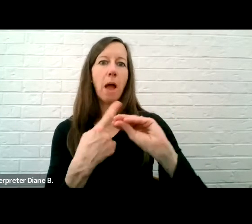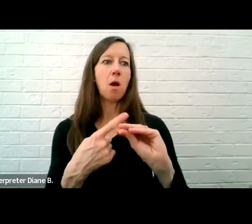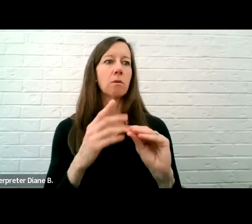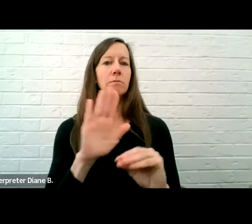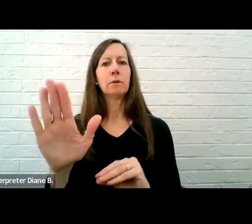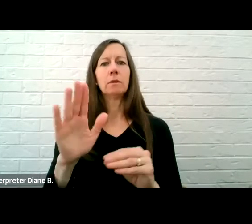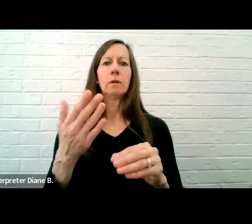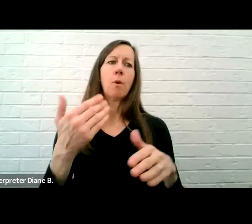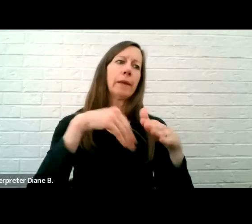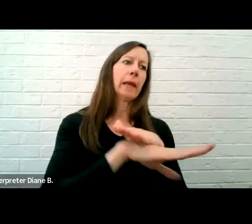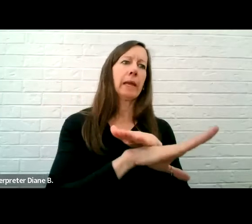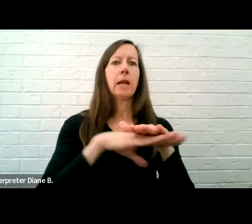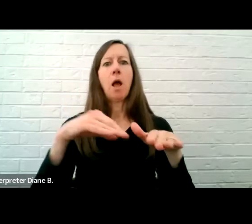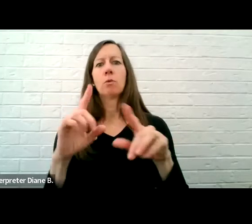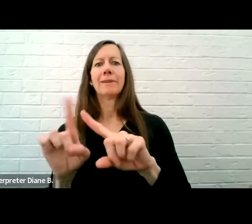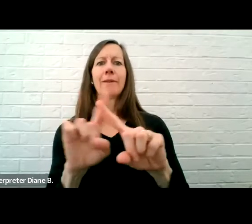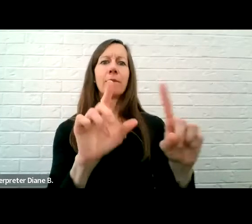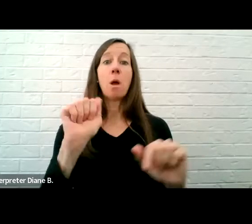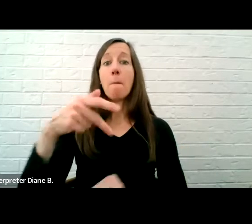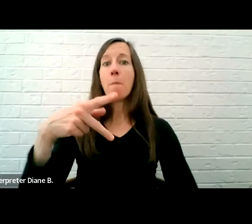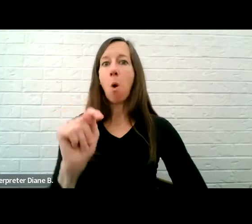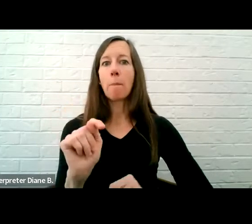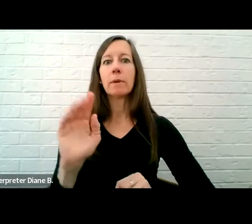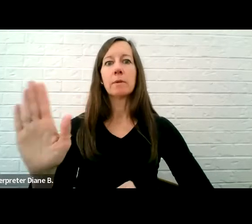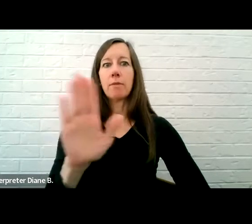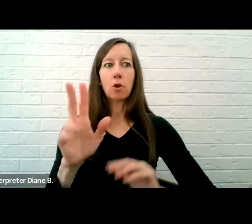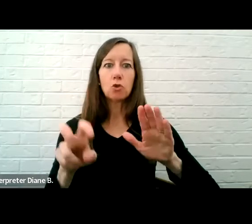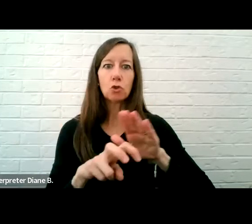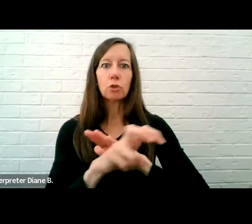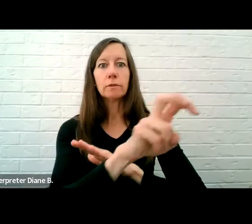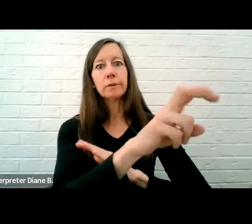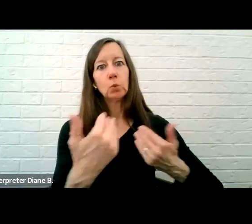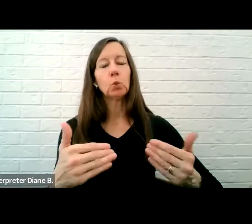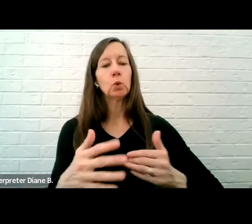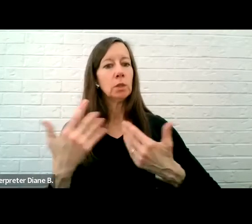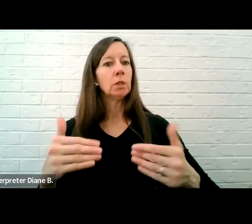But one of the things that we start with is our cultural connection to